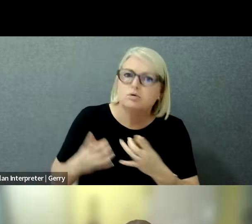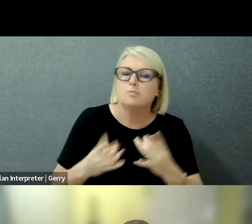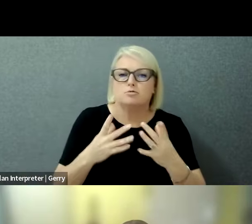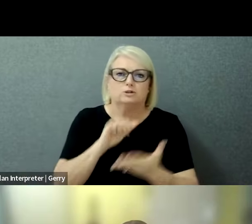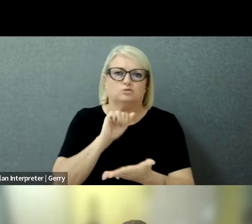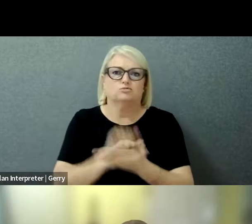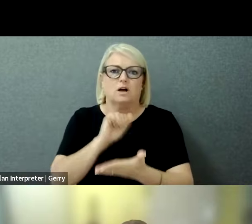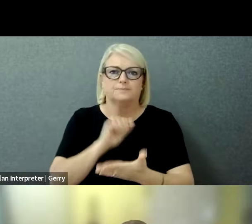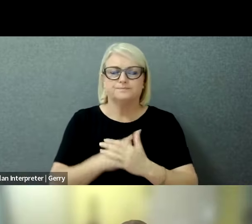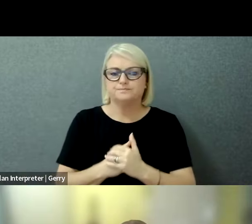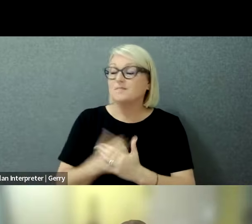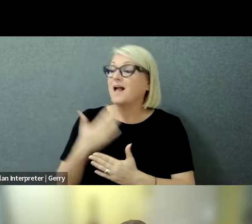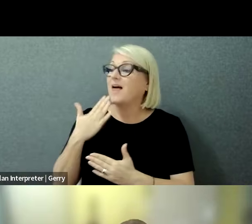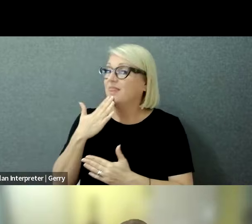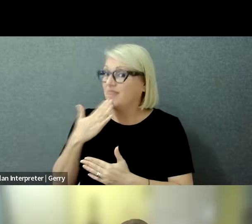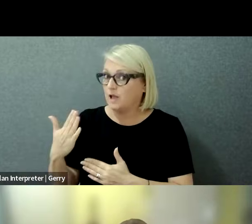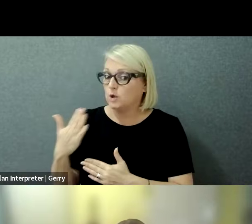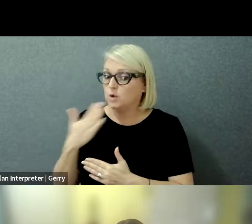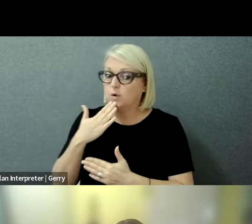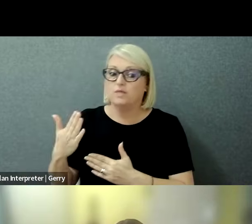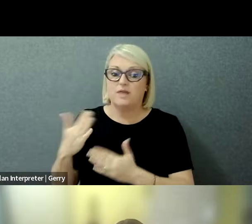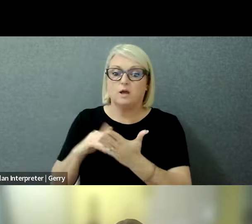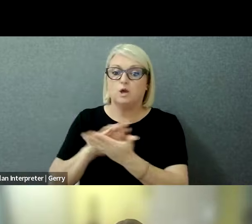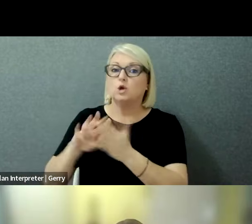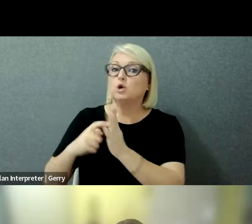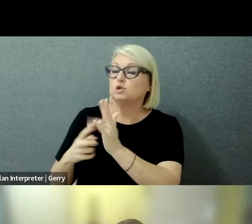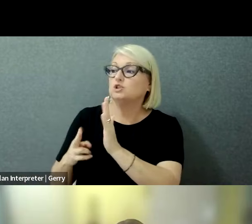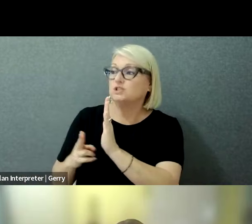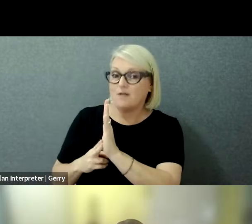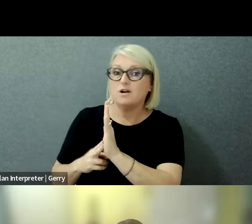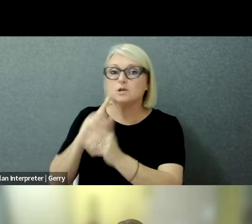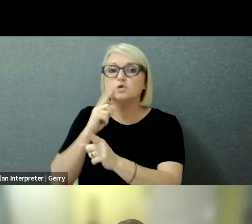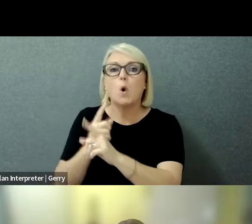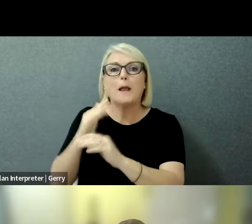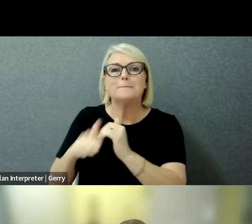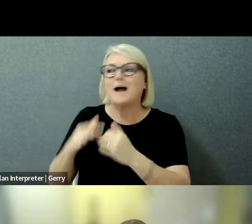families that we're talking about today. I'd love to nerd out with you anytime about disadvantaged